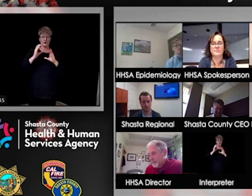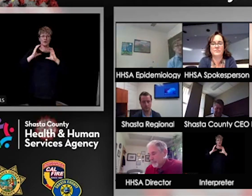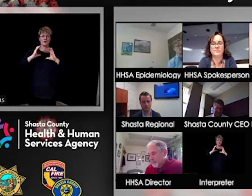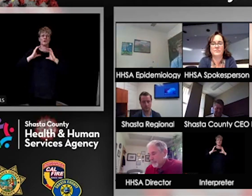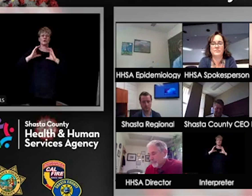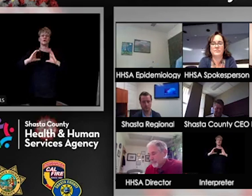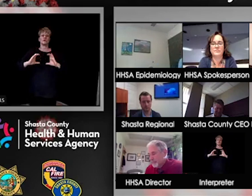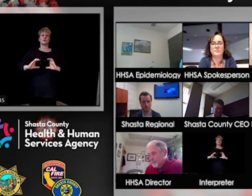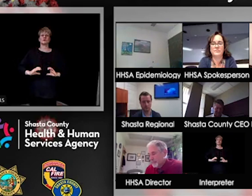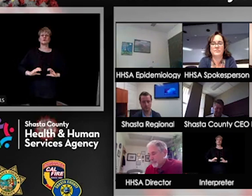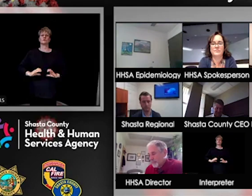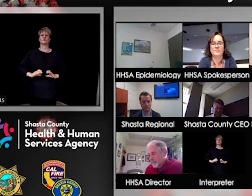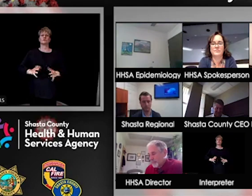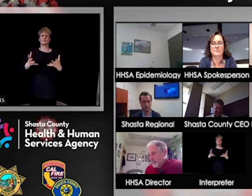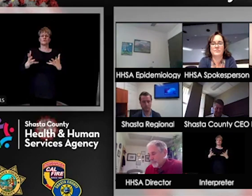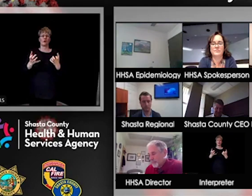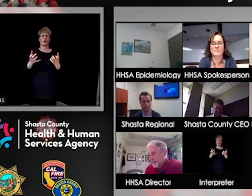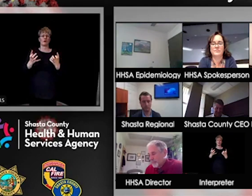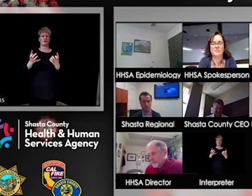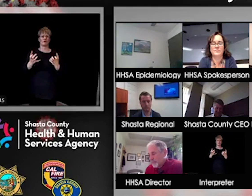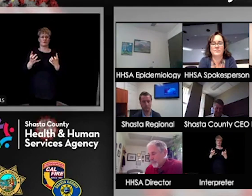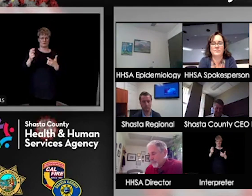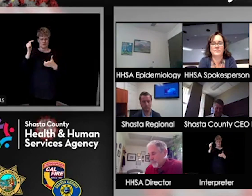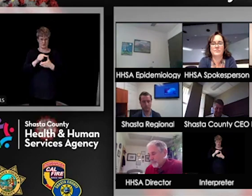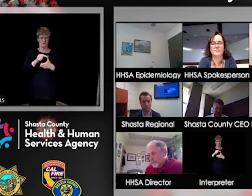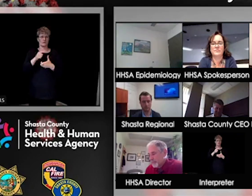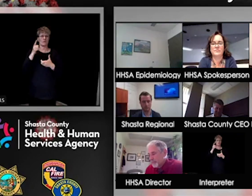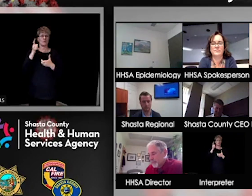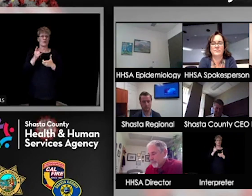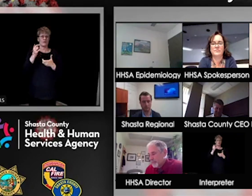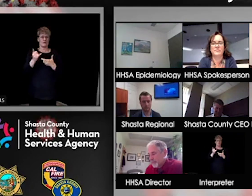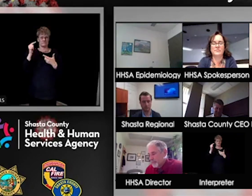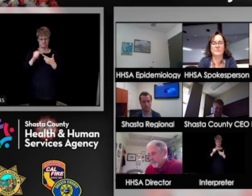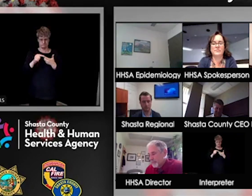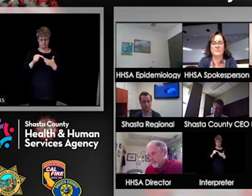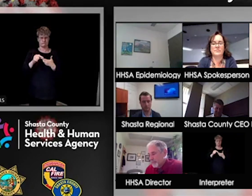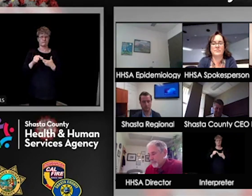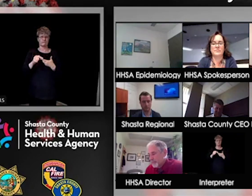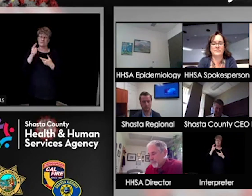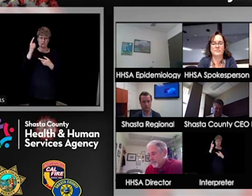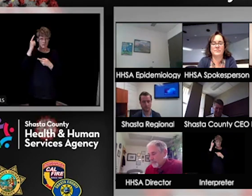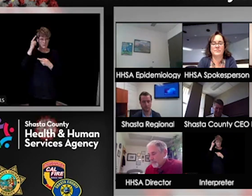they want it, and I would even suggest at times that the staff want what they want,